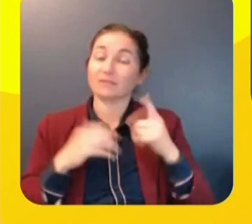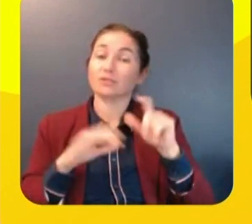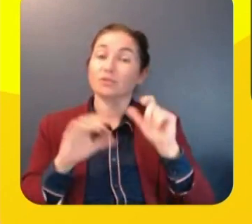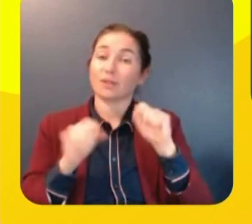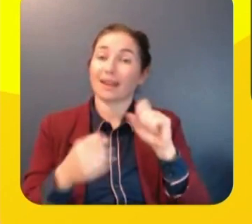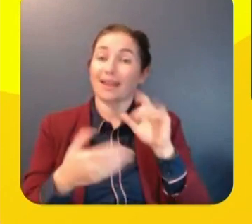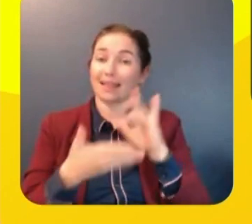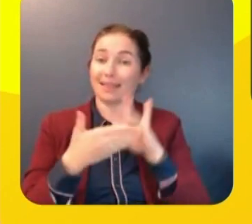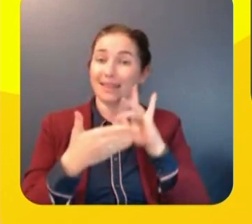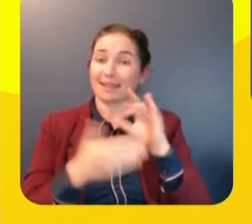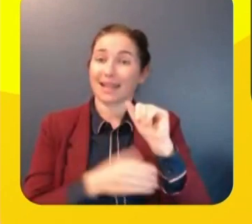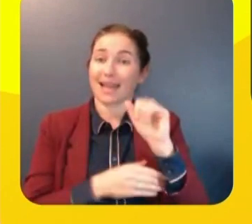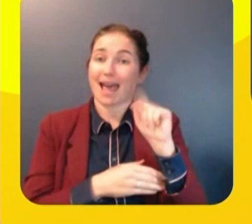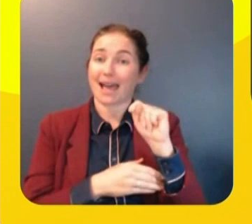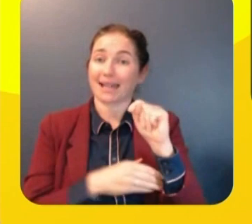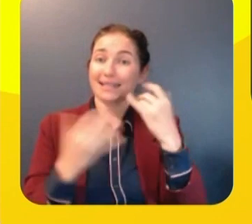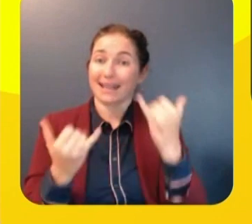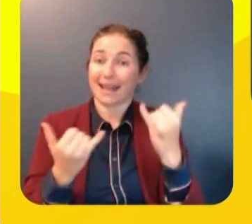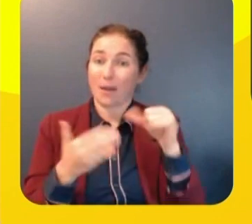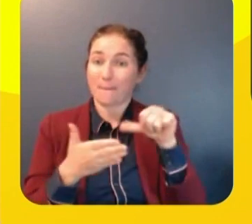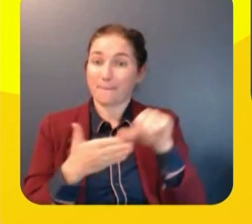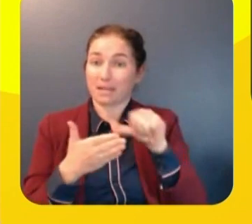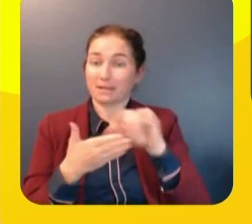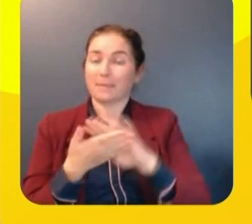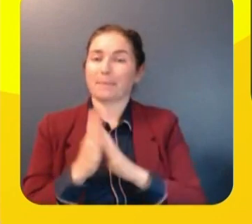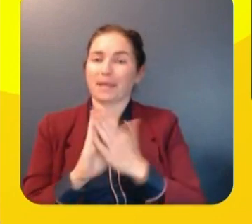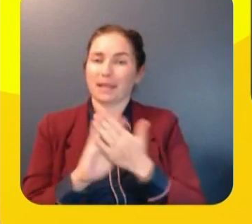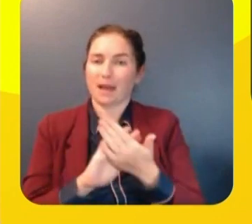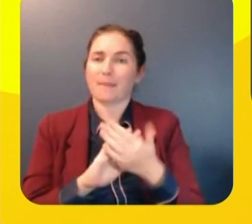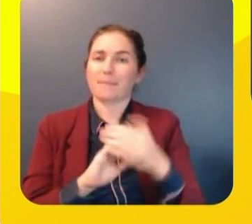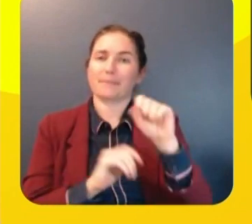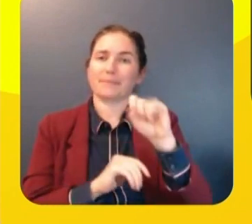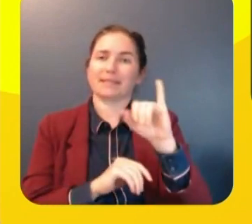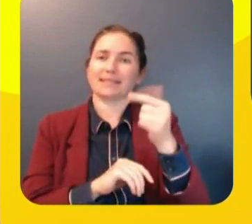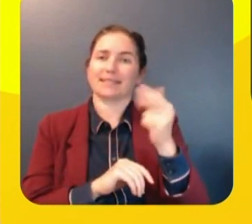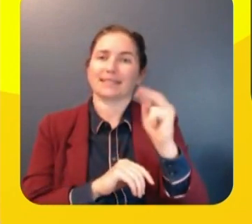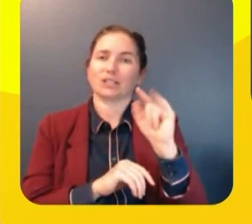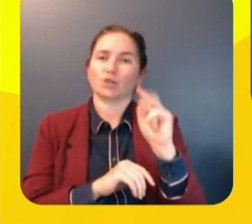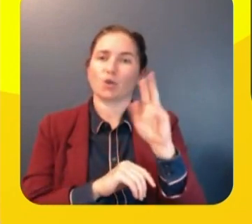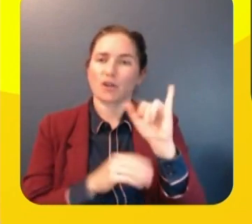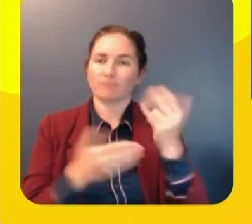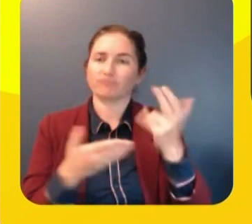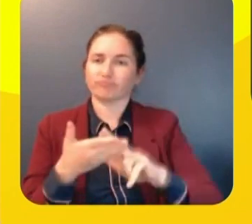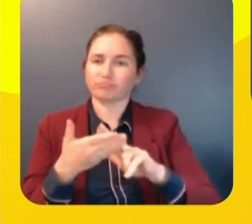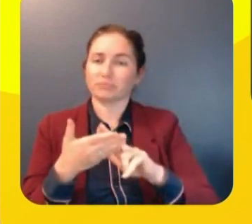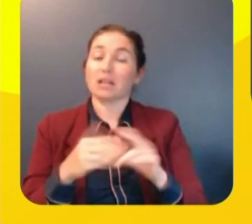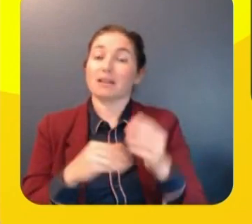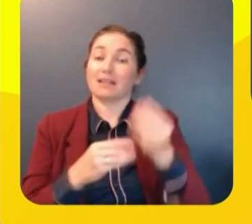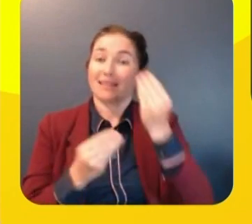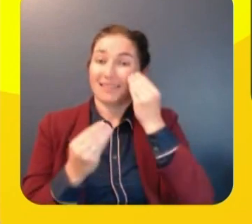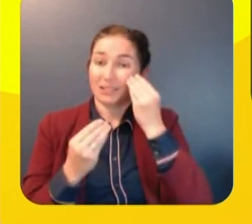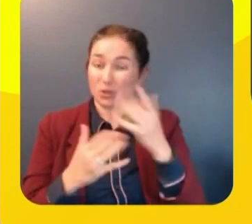the Act Now button to become a signatory. As you know, the need is urgent. The need is now.